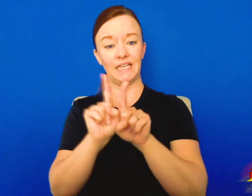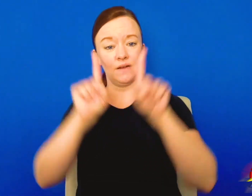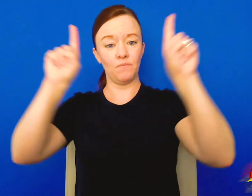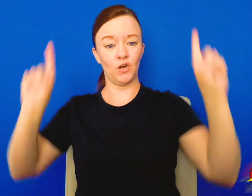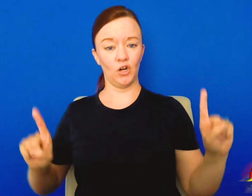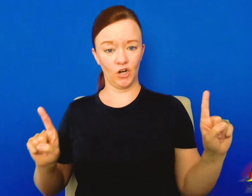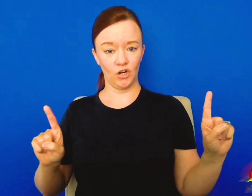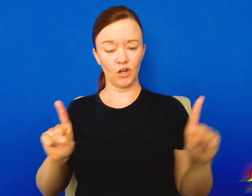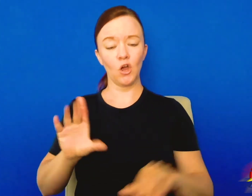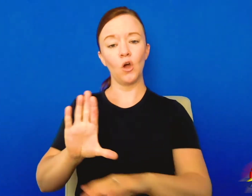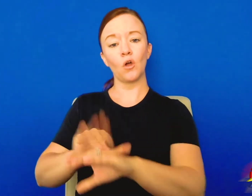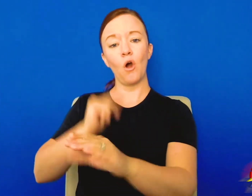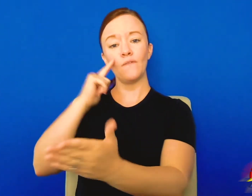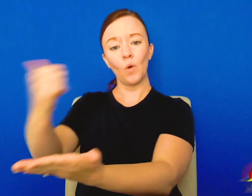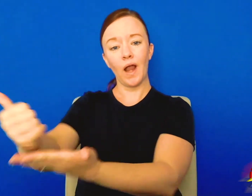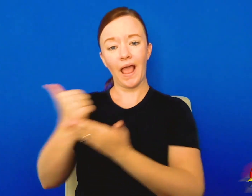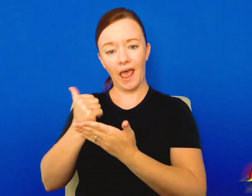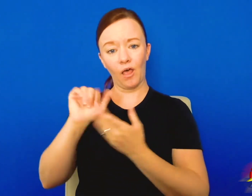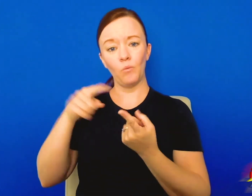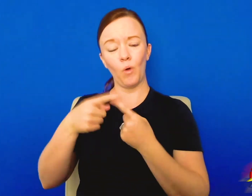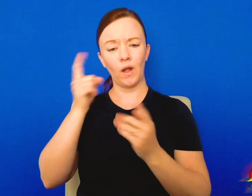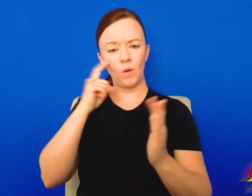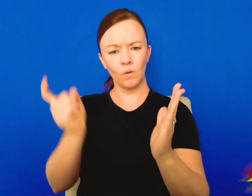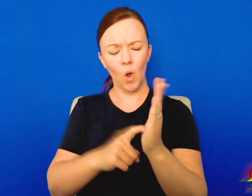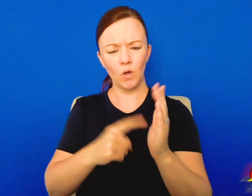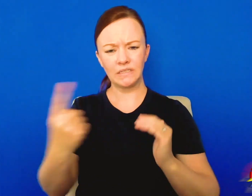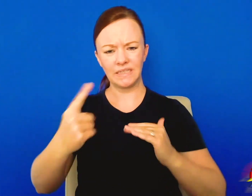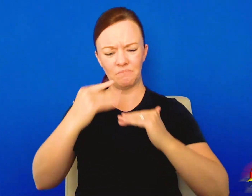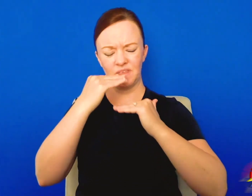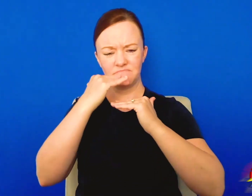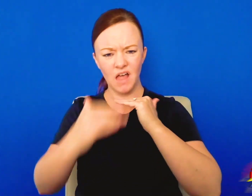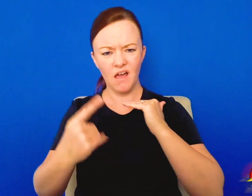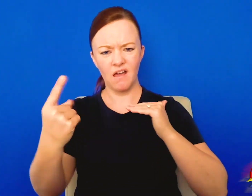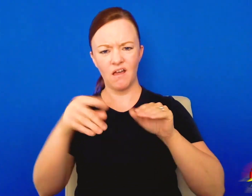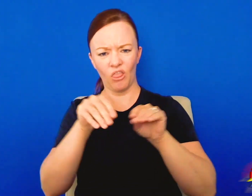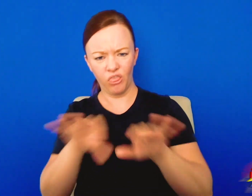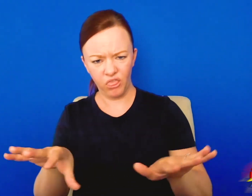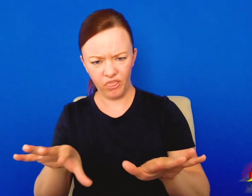USING 6 FEET APART, CALLING FOR ASSISTANCE FOR BODILY FLUIDS